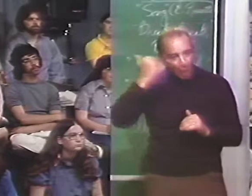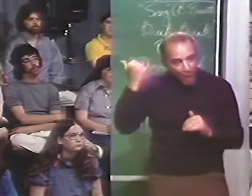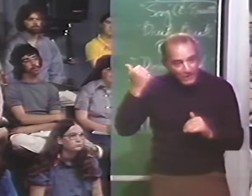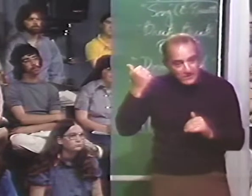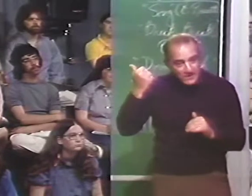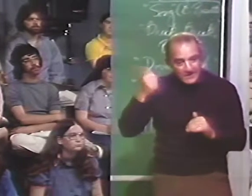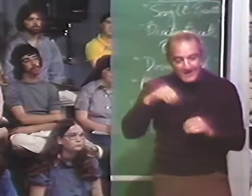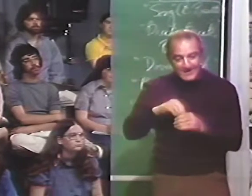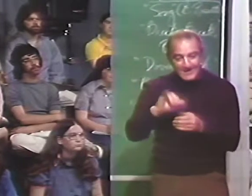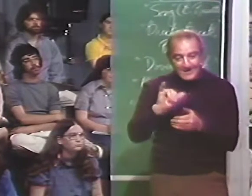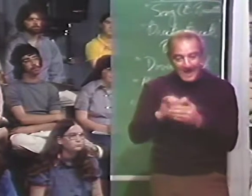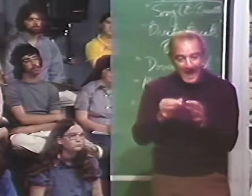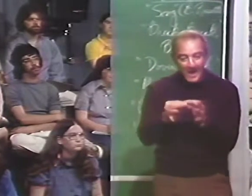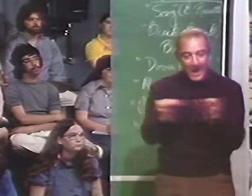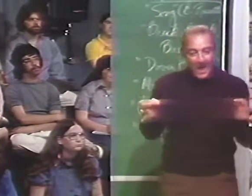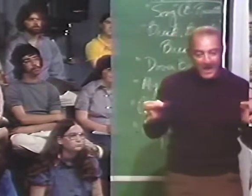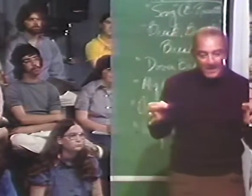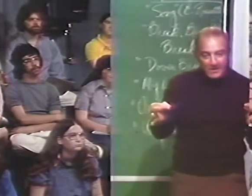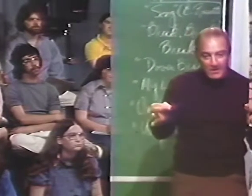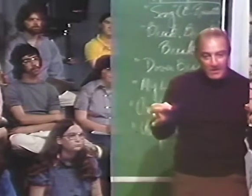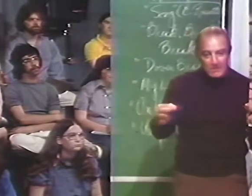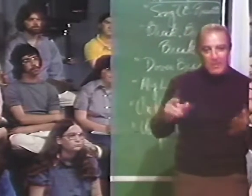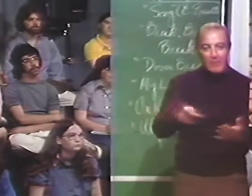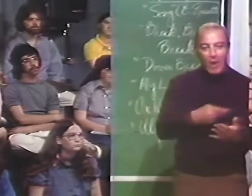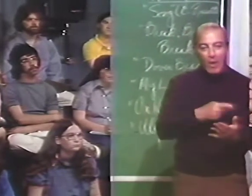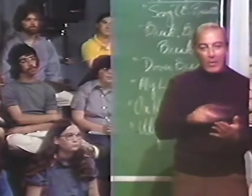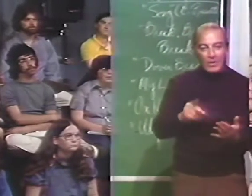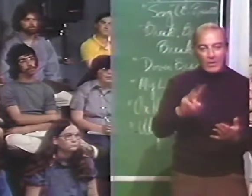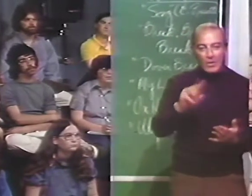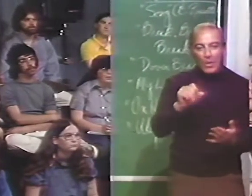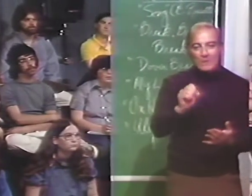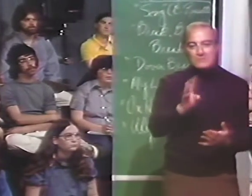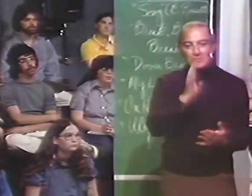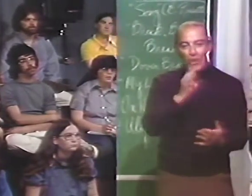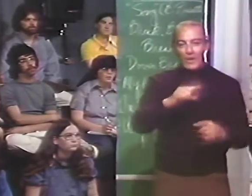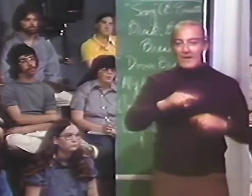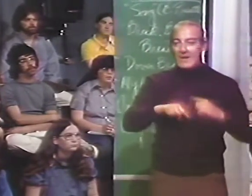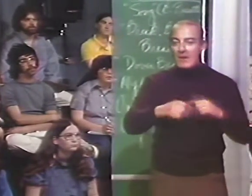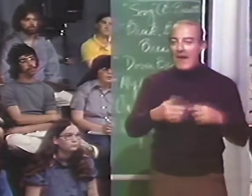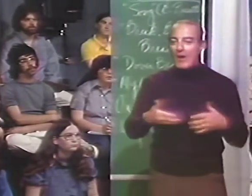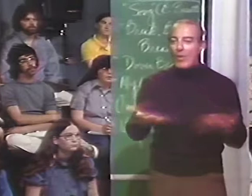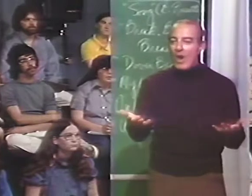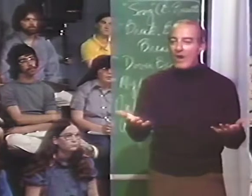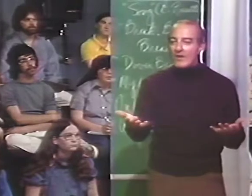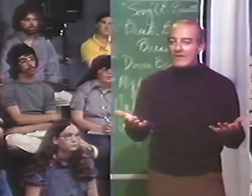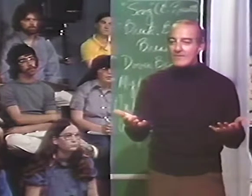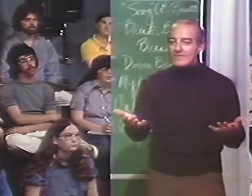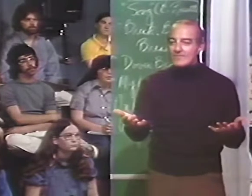BECAUSE IN THAT LINE, THE POET WAS TALKING ABOUT WHAT?